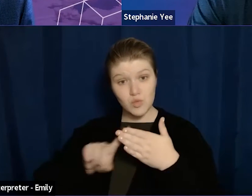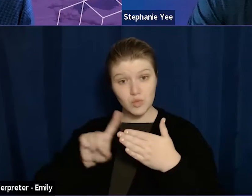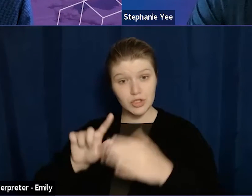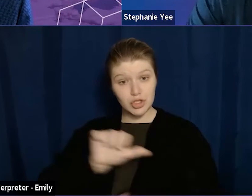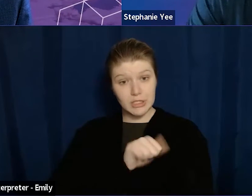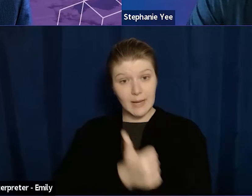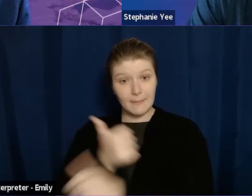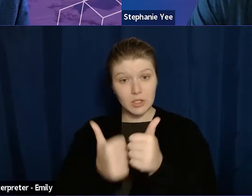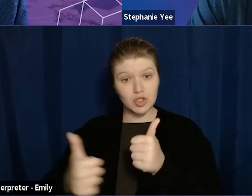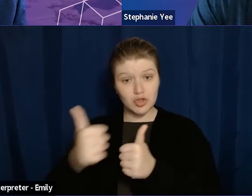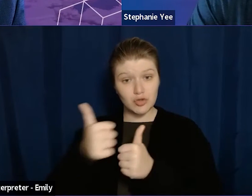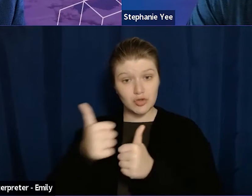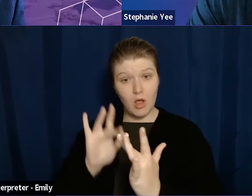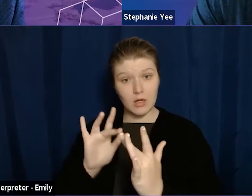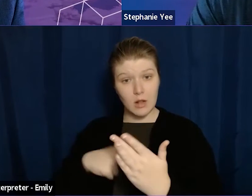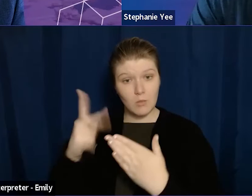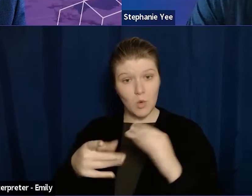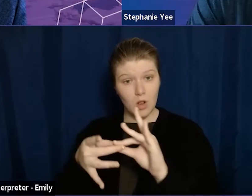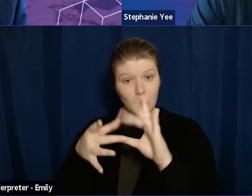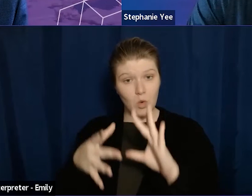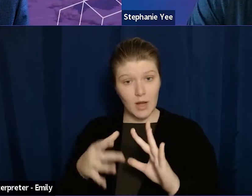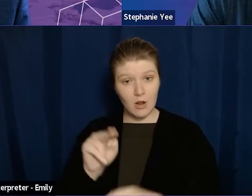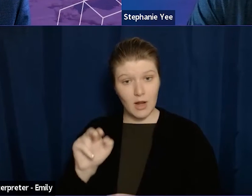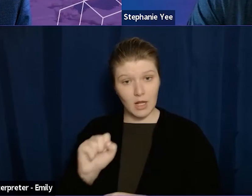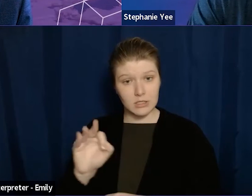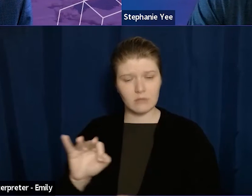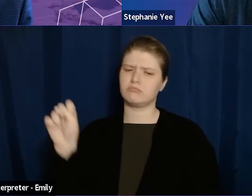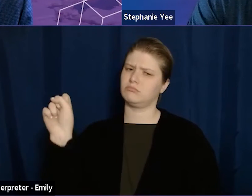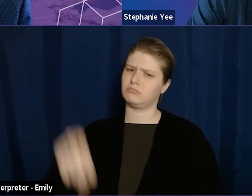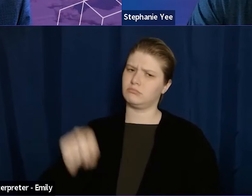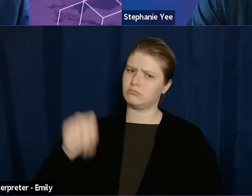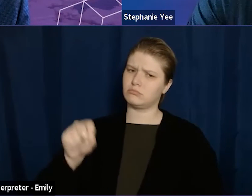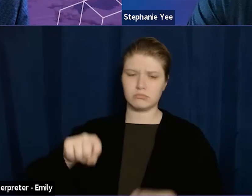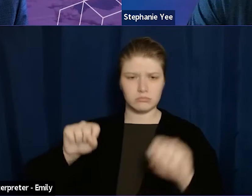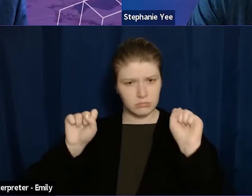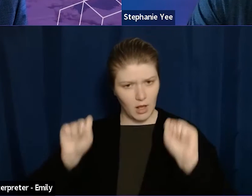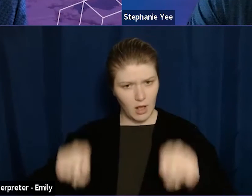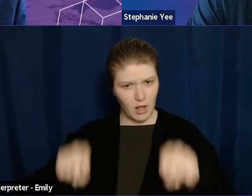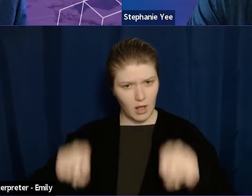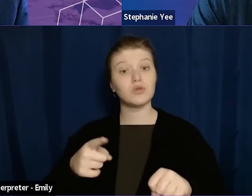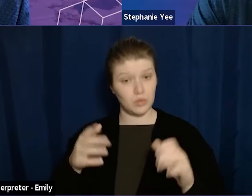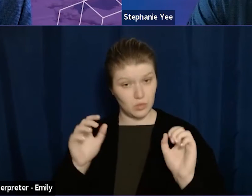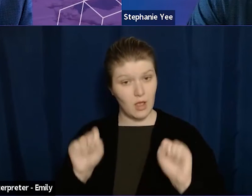Yes. If you have a question about the program, you may contact there's not a prohibition.